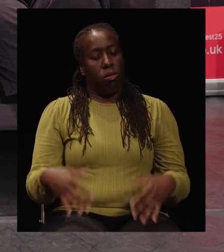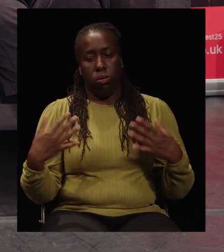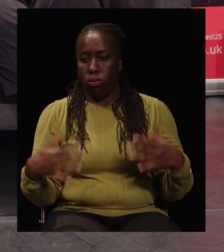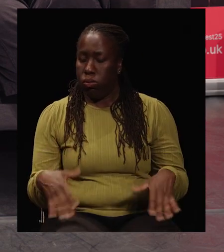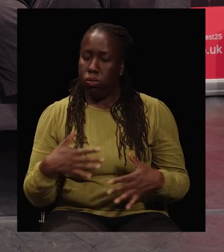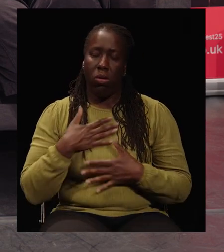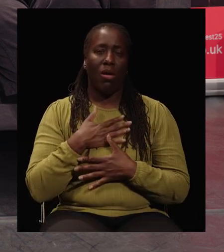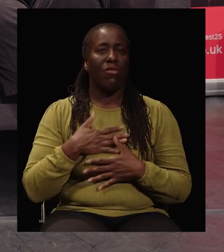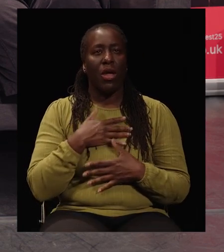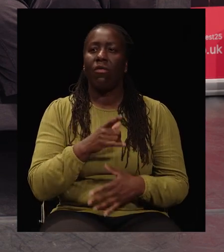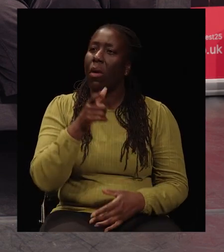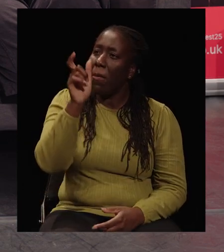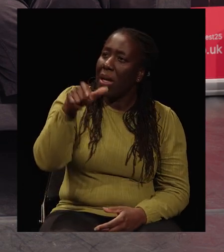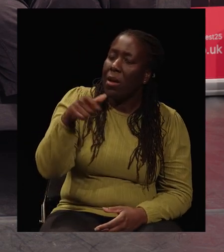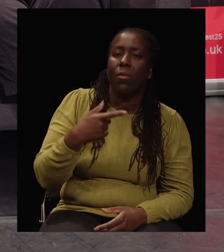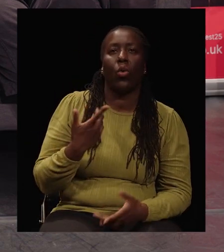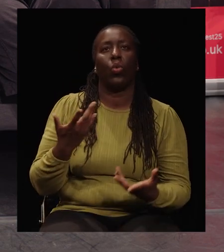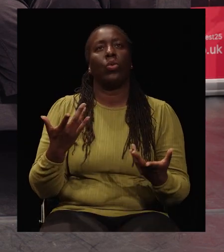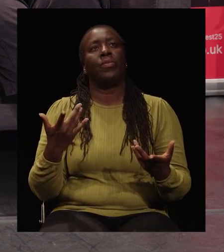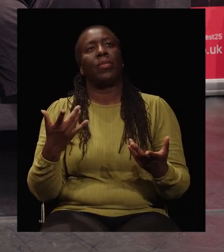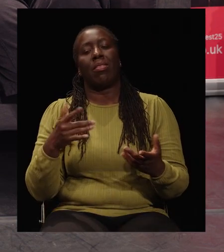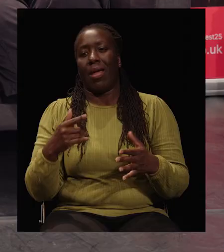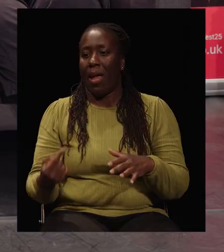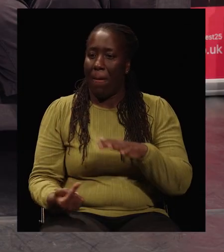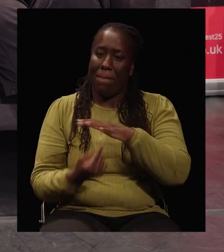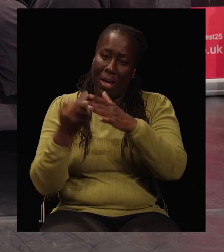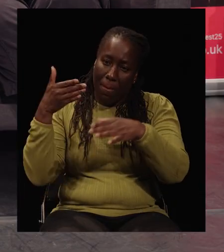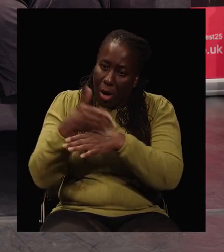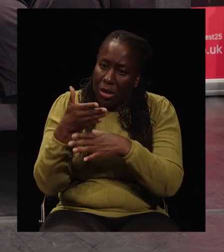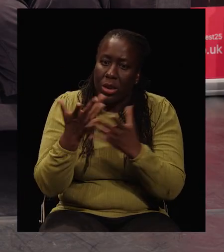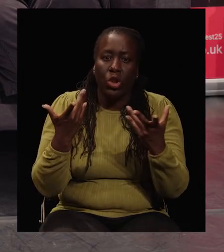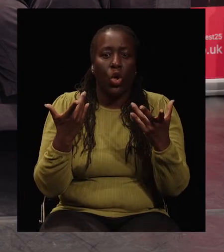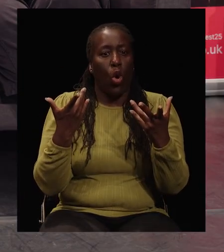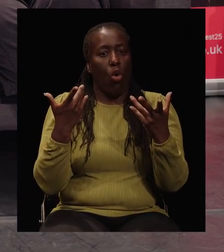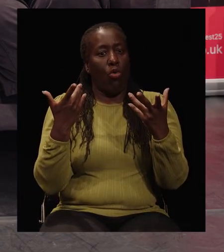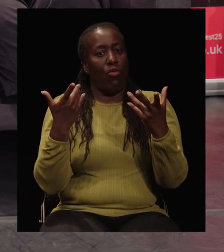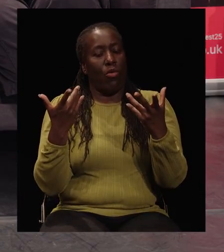whose main practise of earning their living is in art making 'cause I think